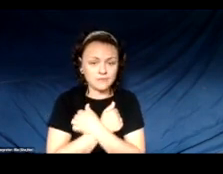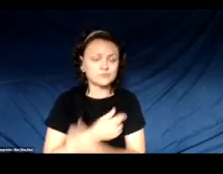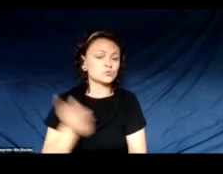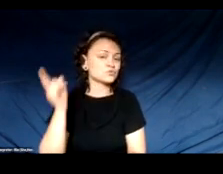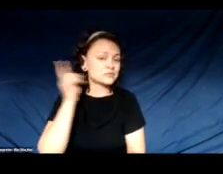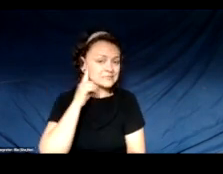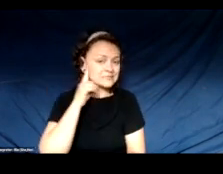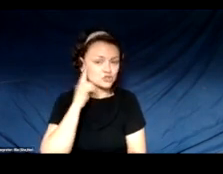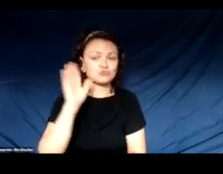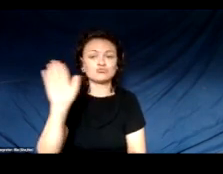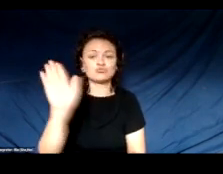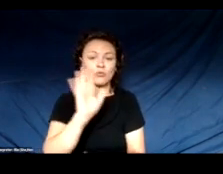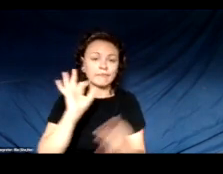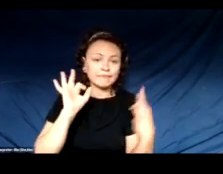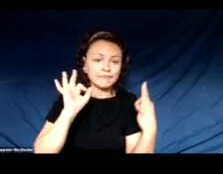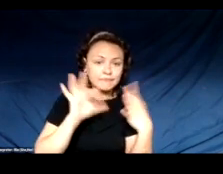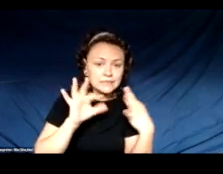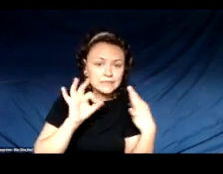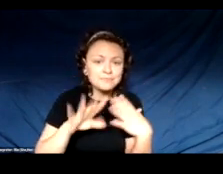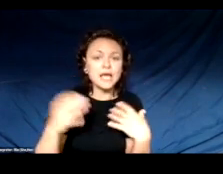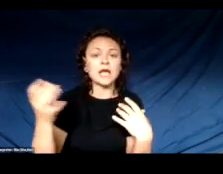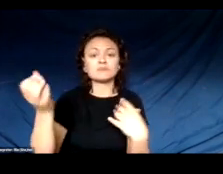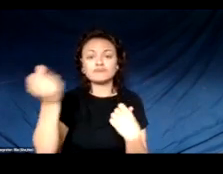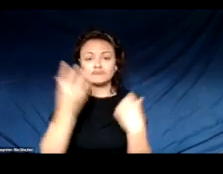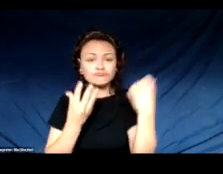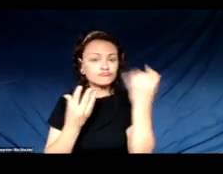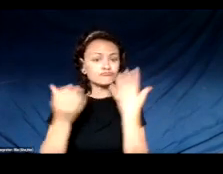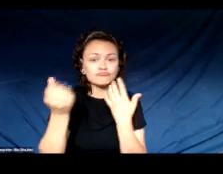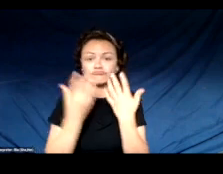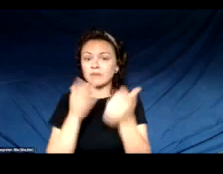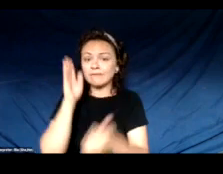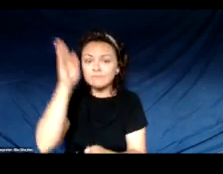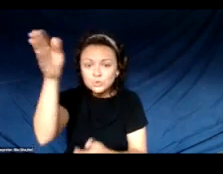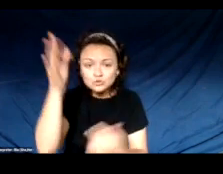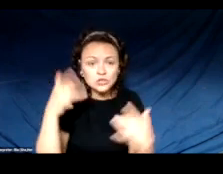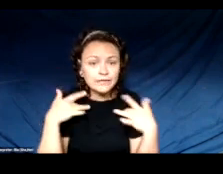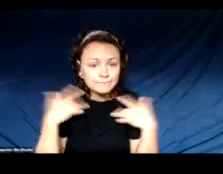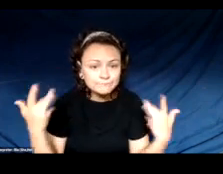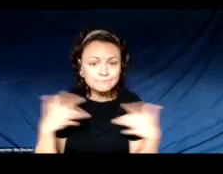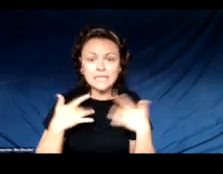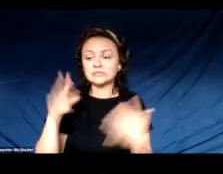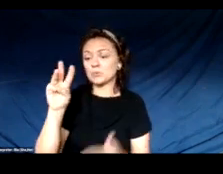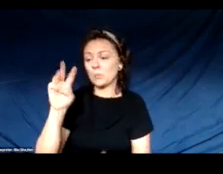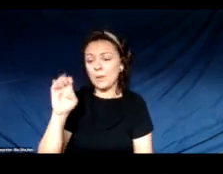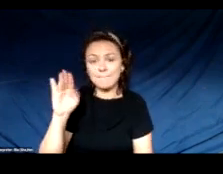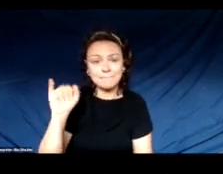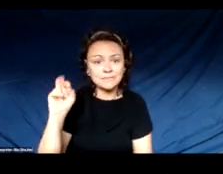you about feedback on our webinar and our future events. With that, I really want to thank